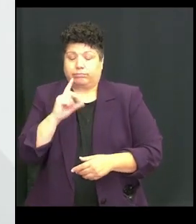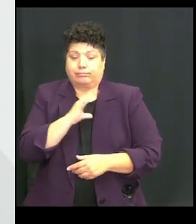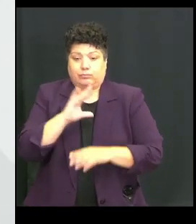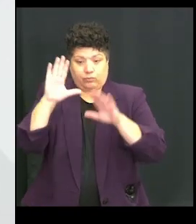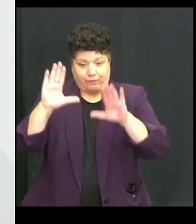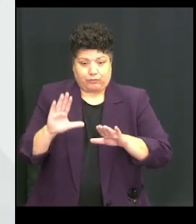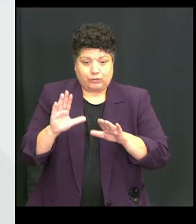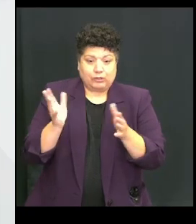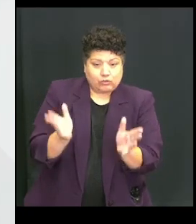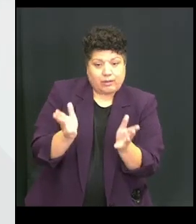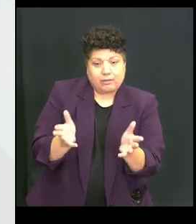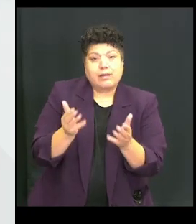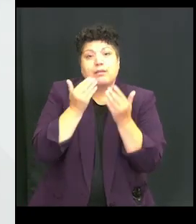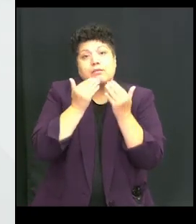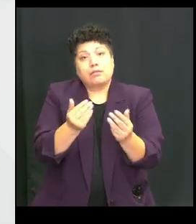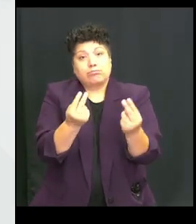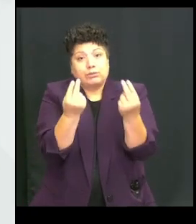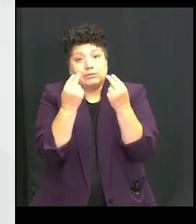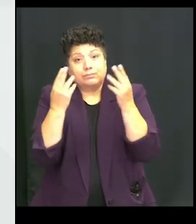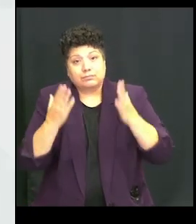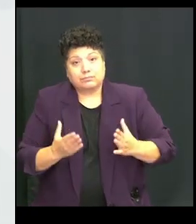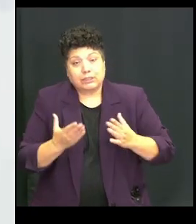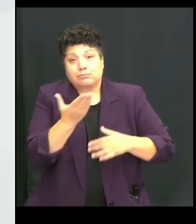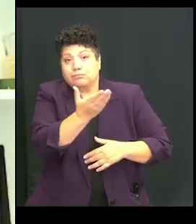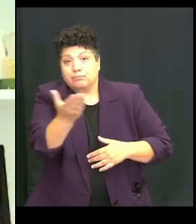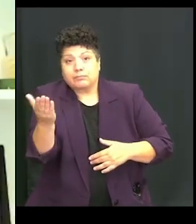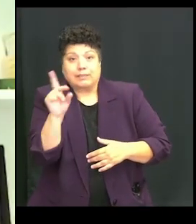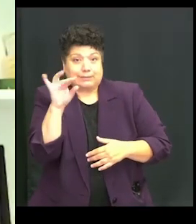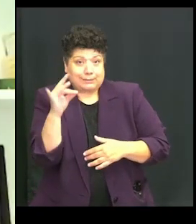I want to thank all of our participants across the country who've joined us today.